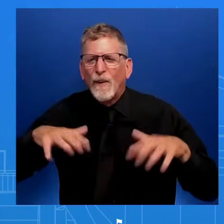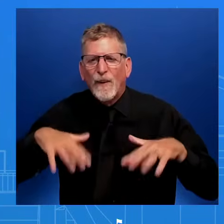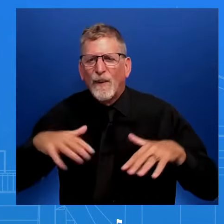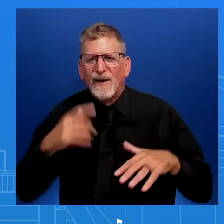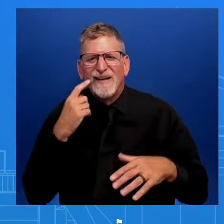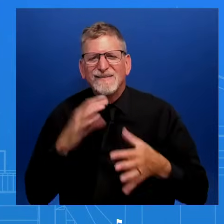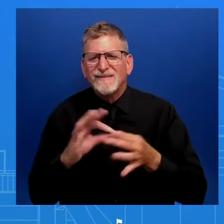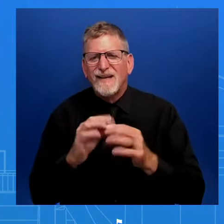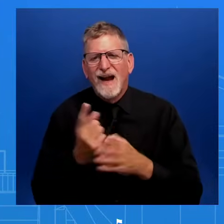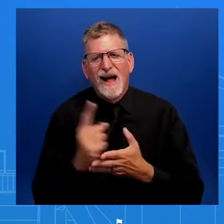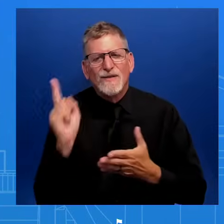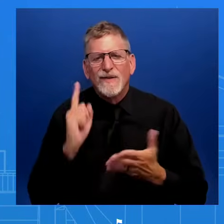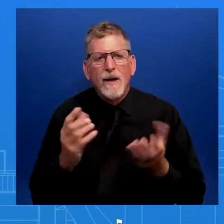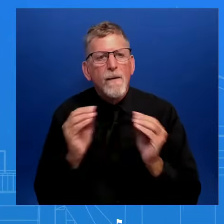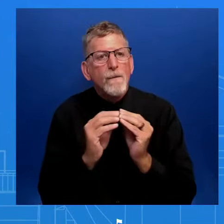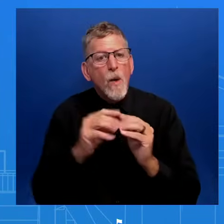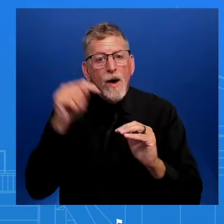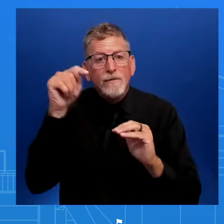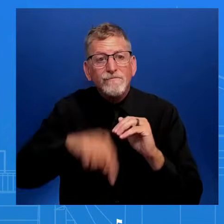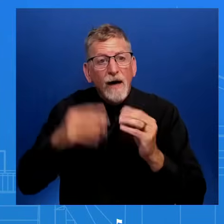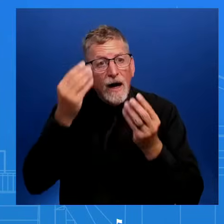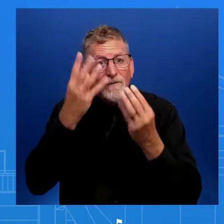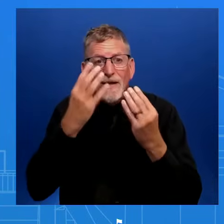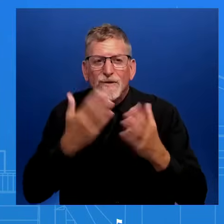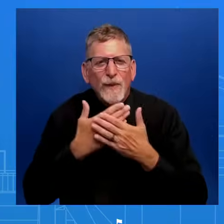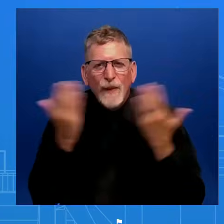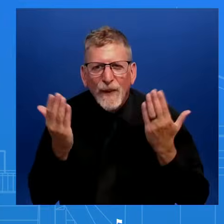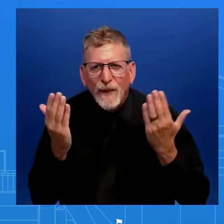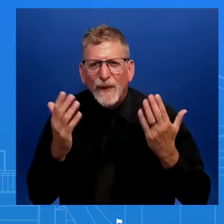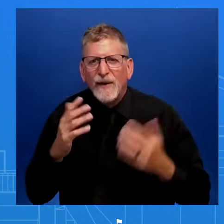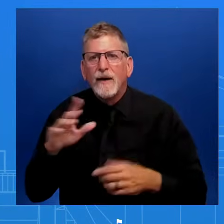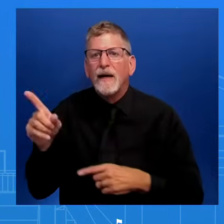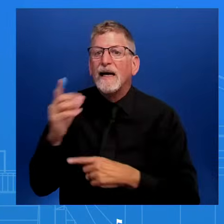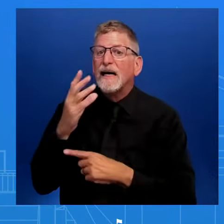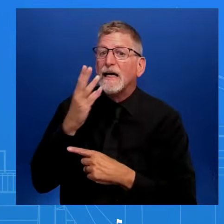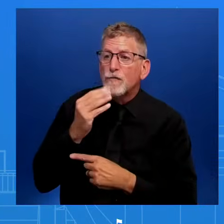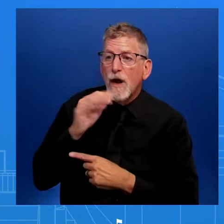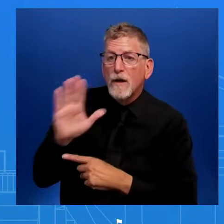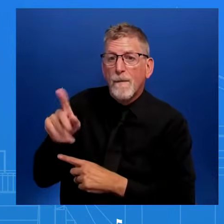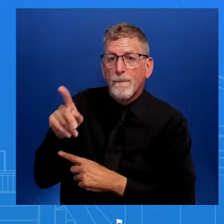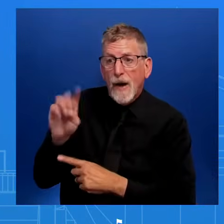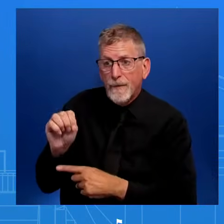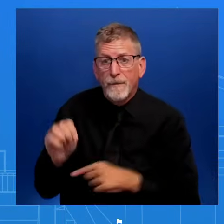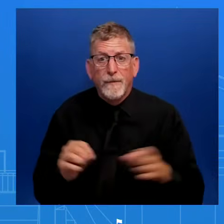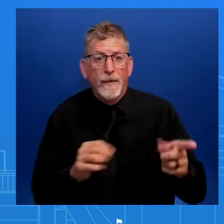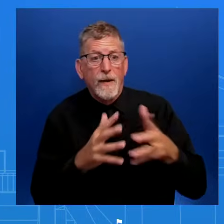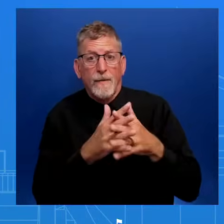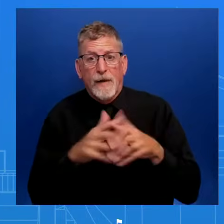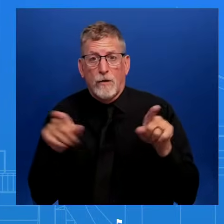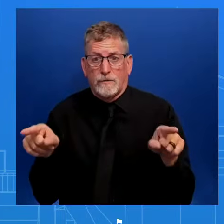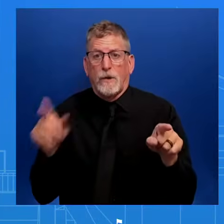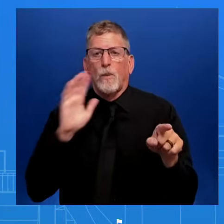about a recession. And now you have -- you have economists saying that because of the work that this president